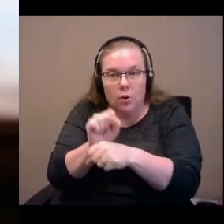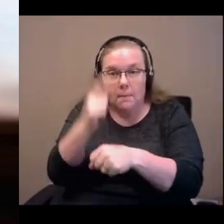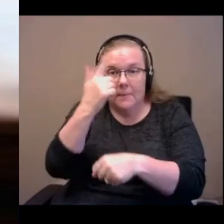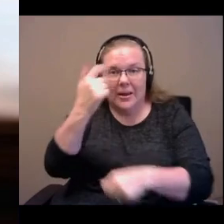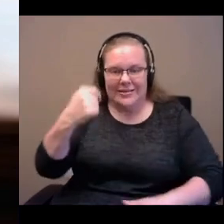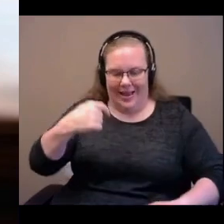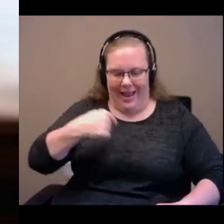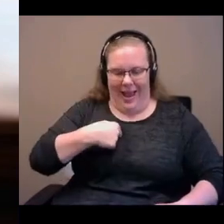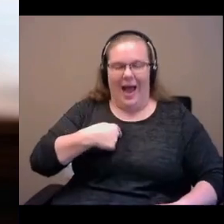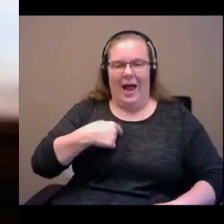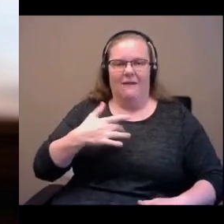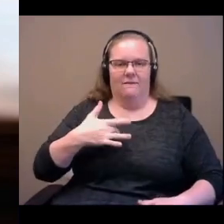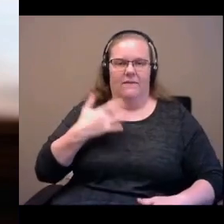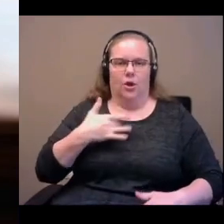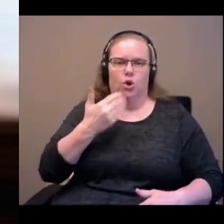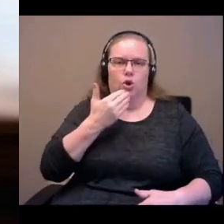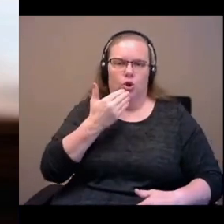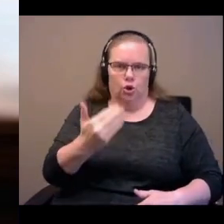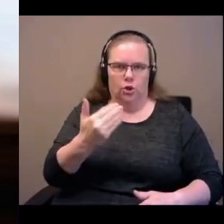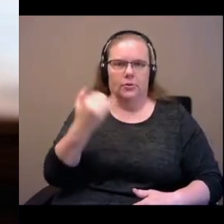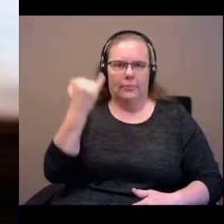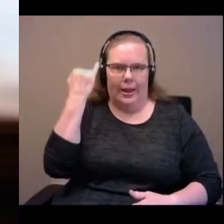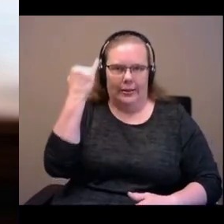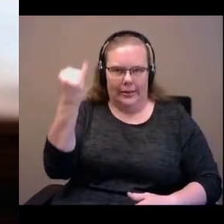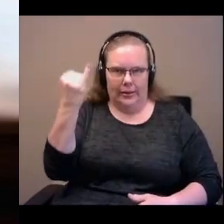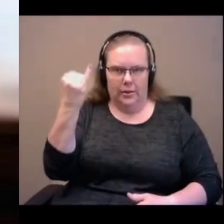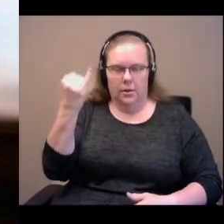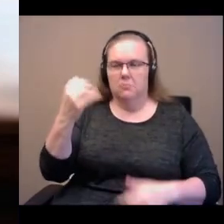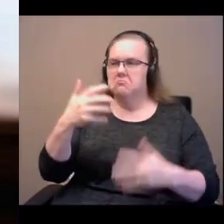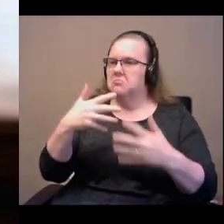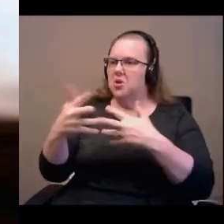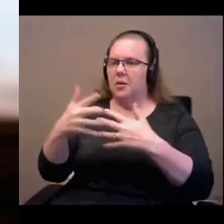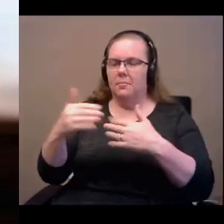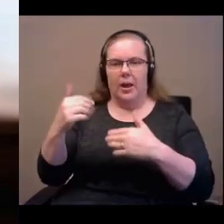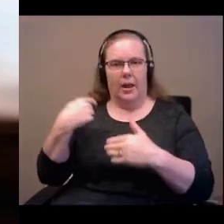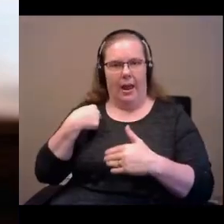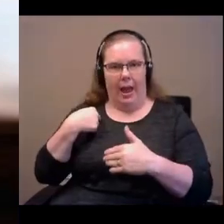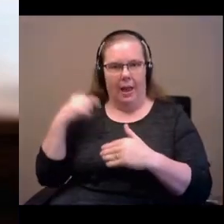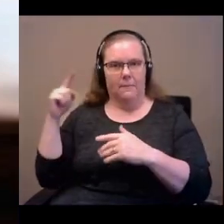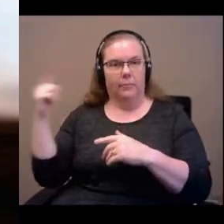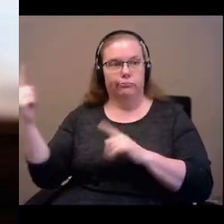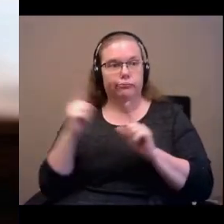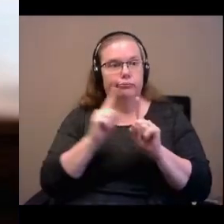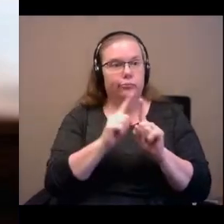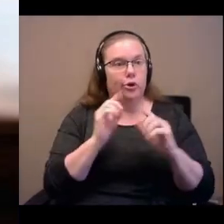But as soon as we come around, whether we are a colleague or peer, whether we are a communications